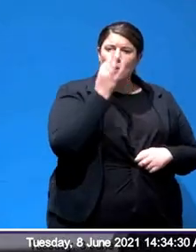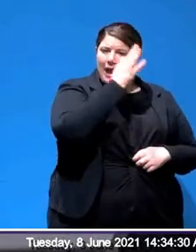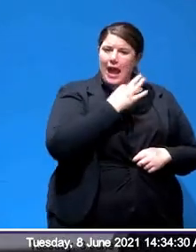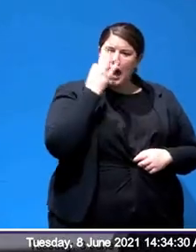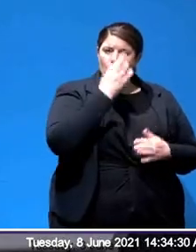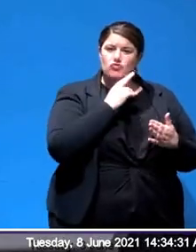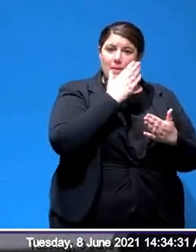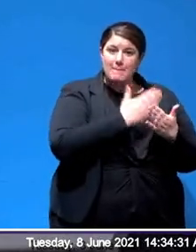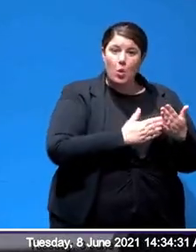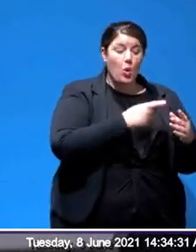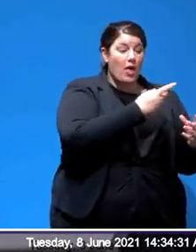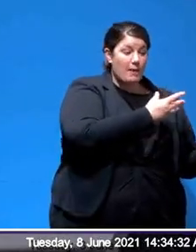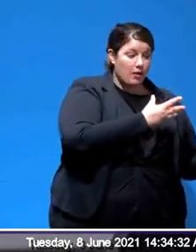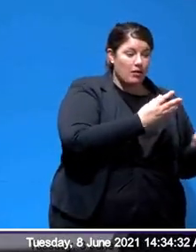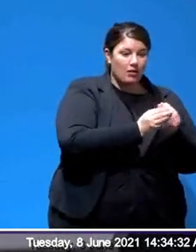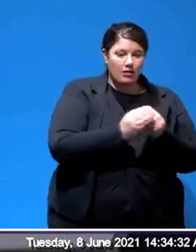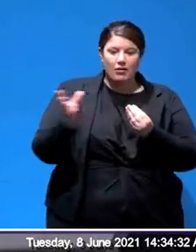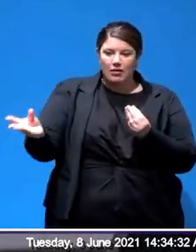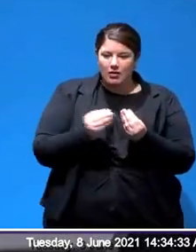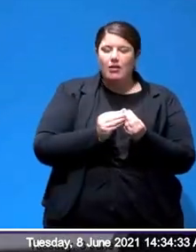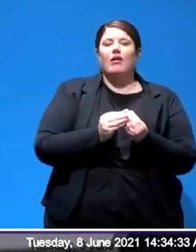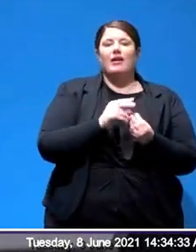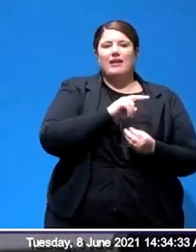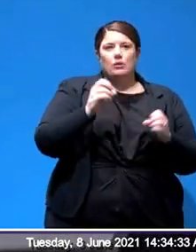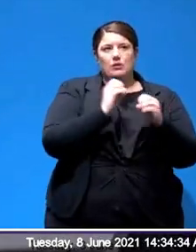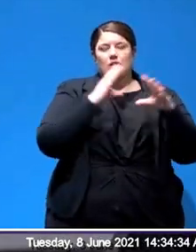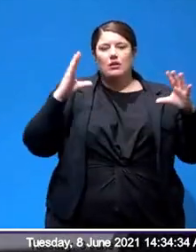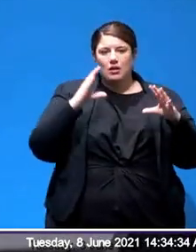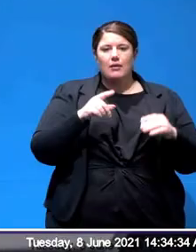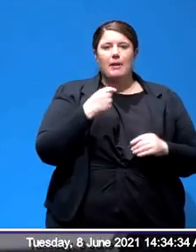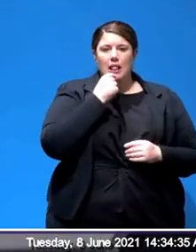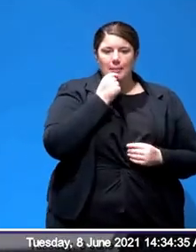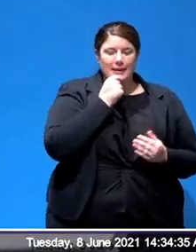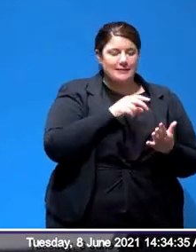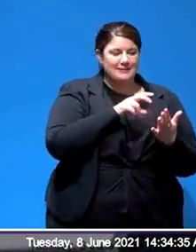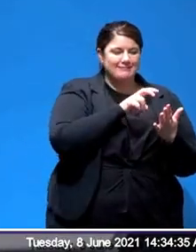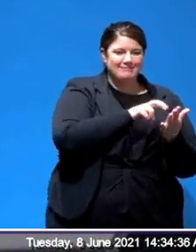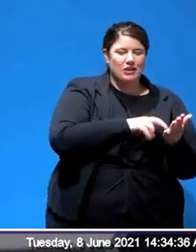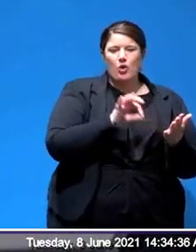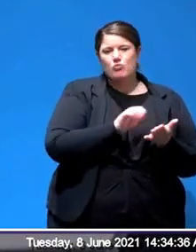But at the time, yes, it was not reported correctly or sufficiently.